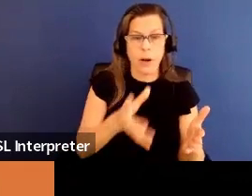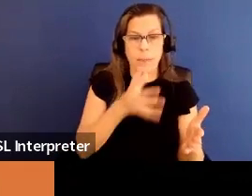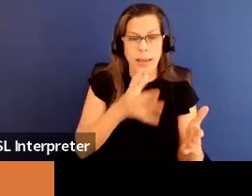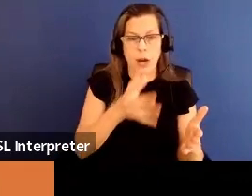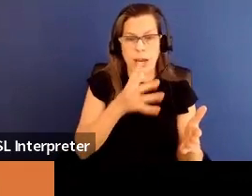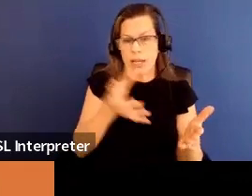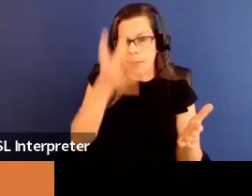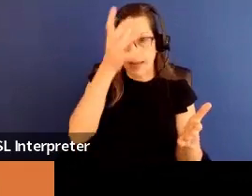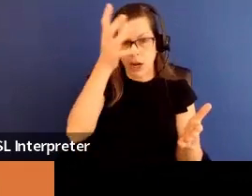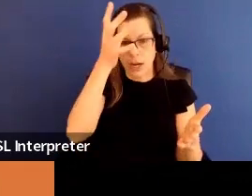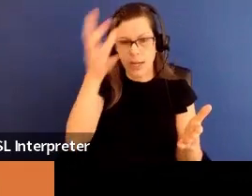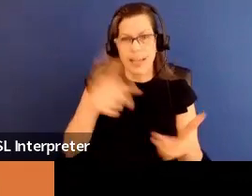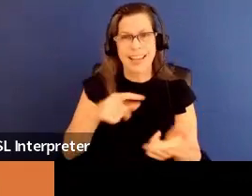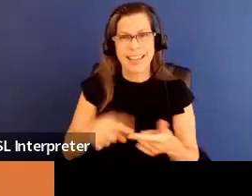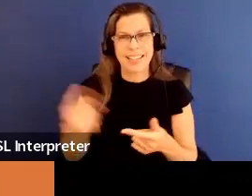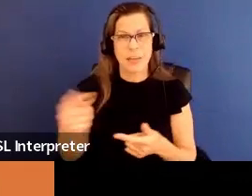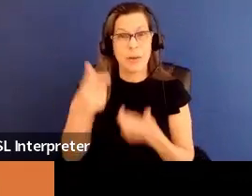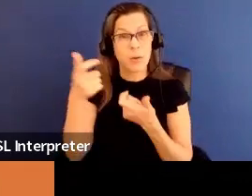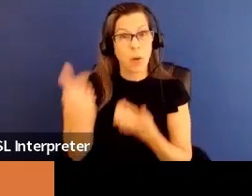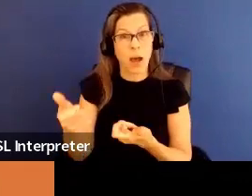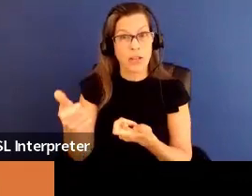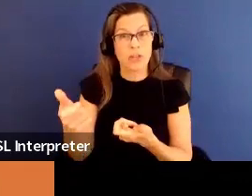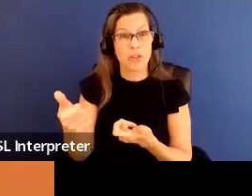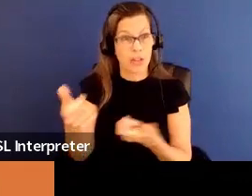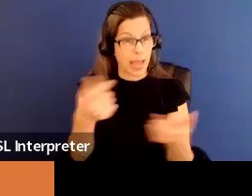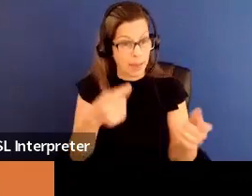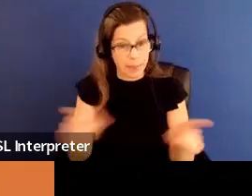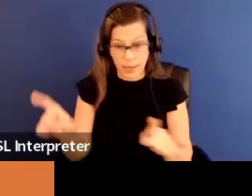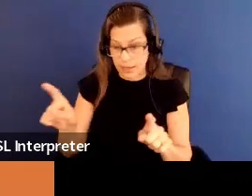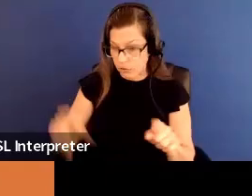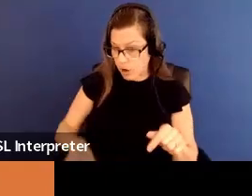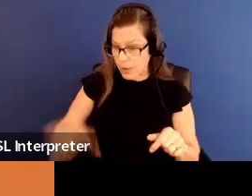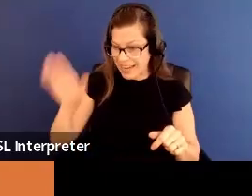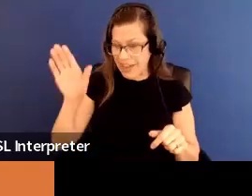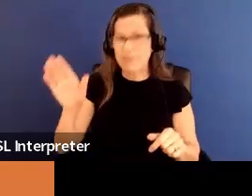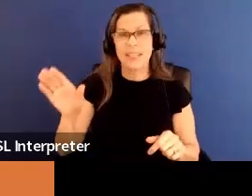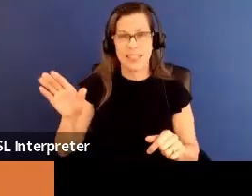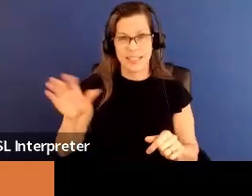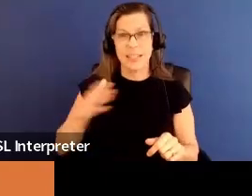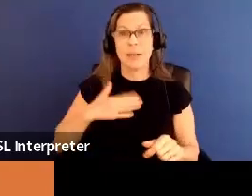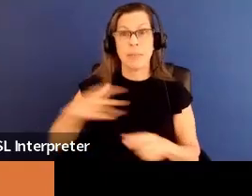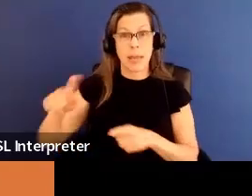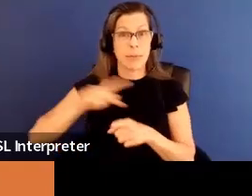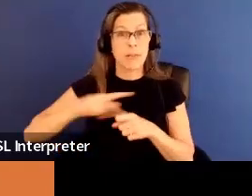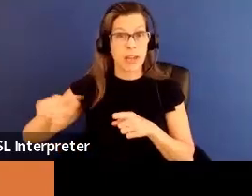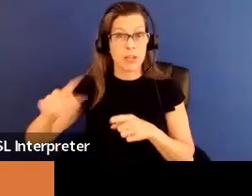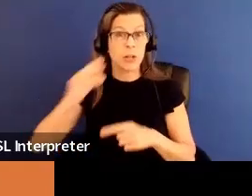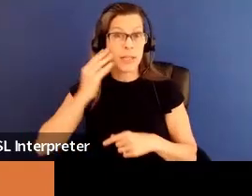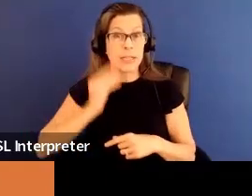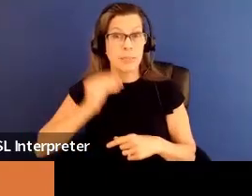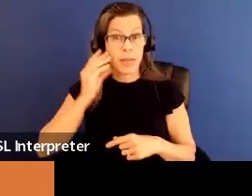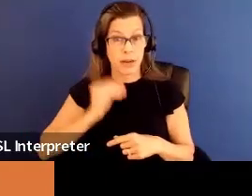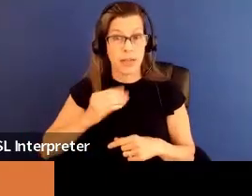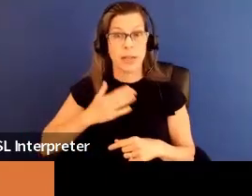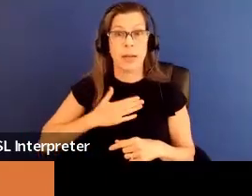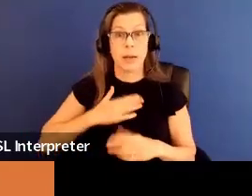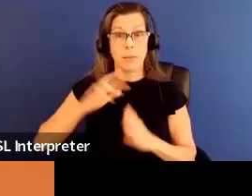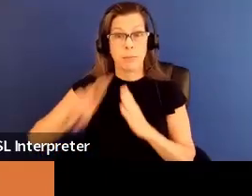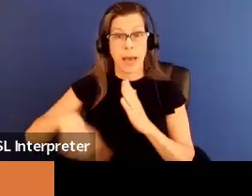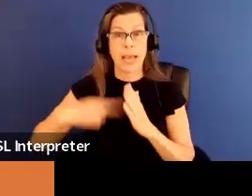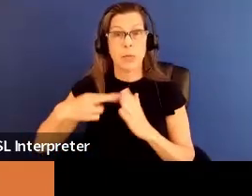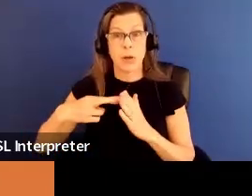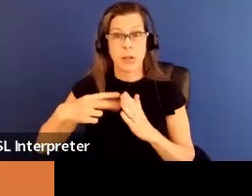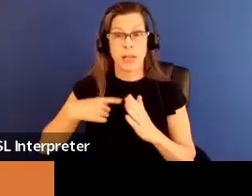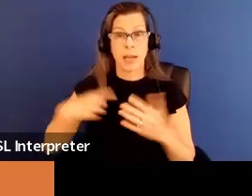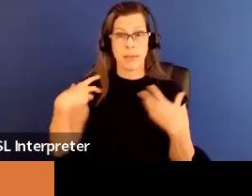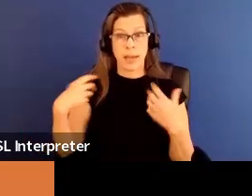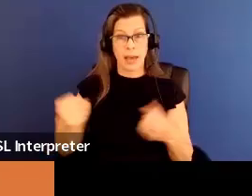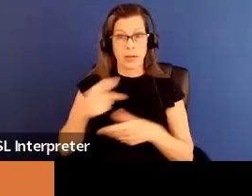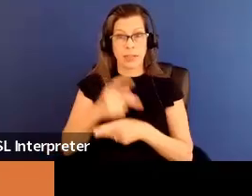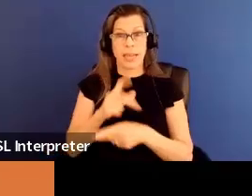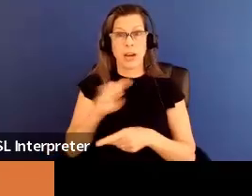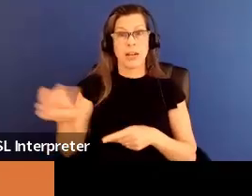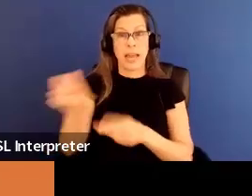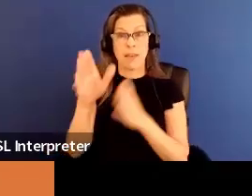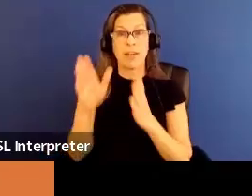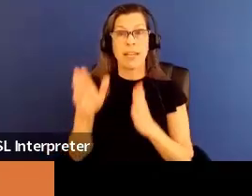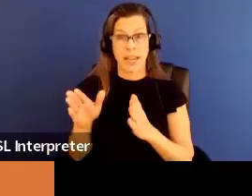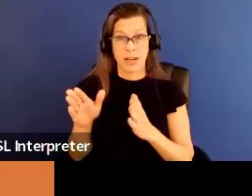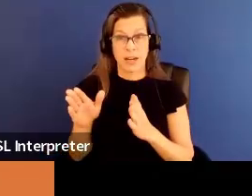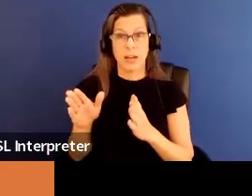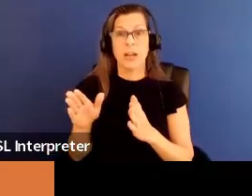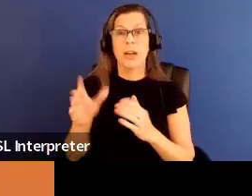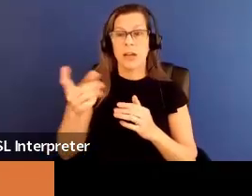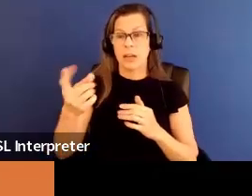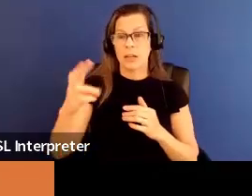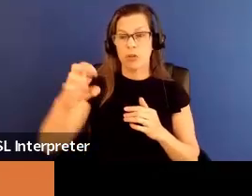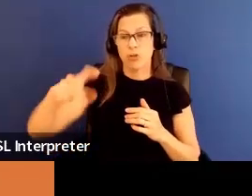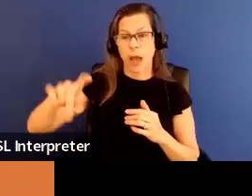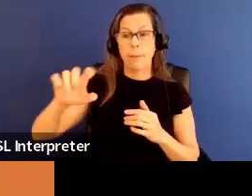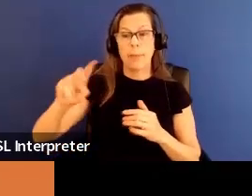, so for me I am someone